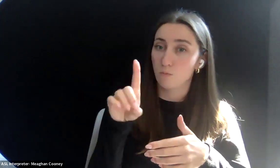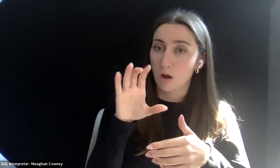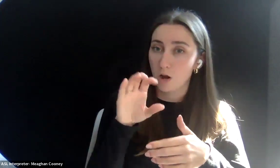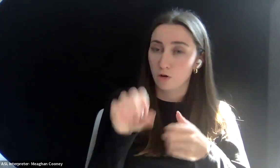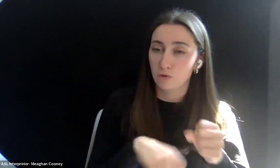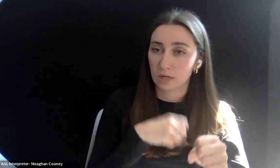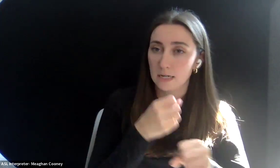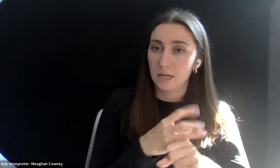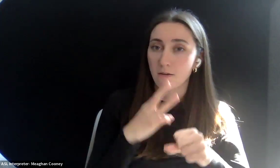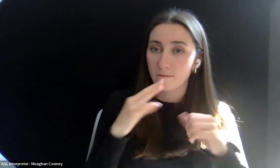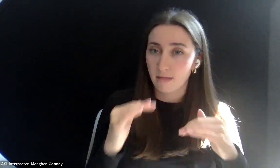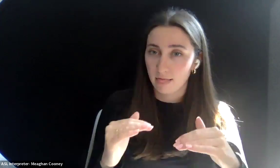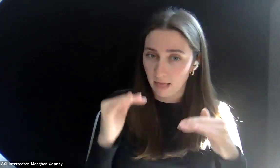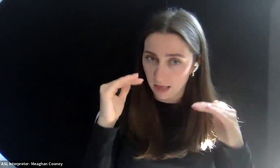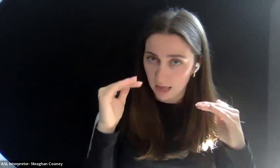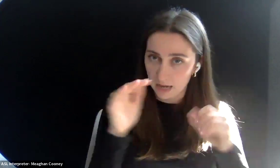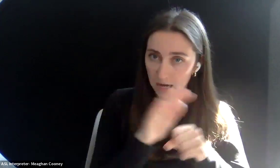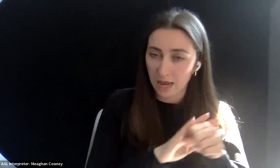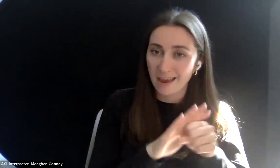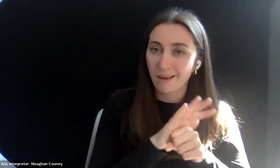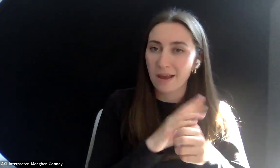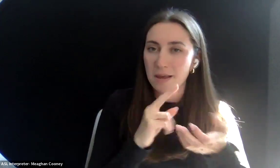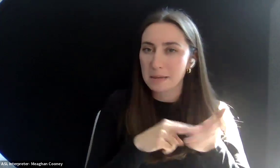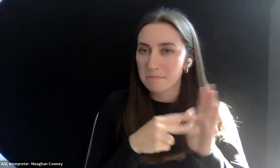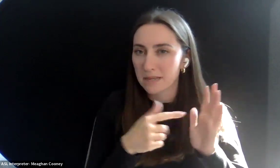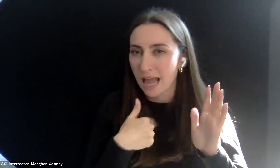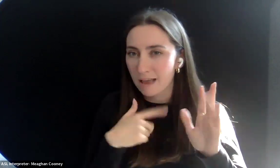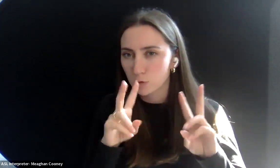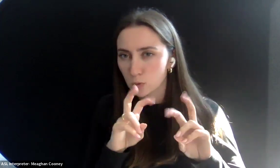requirement should be to assess what a unanticipated base flood